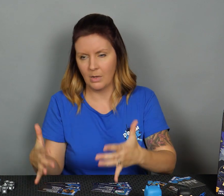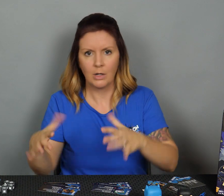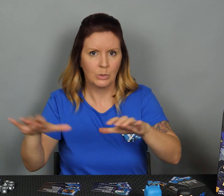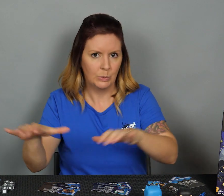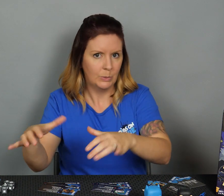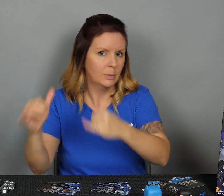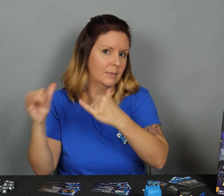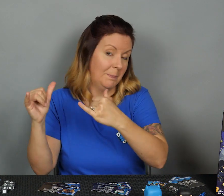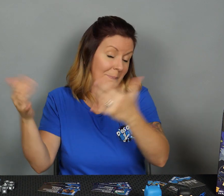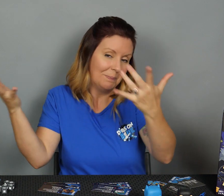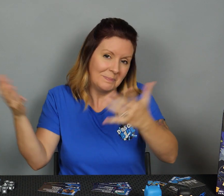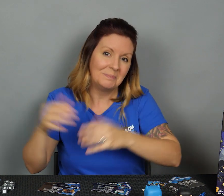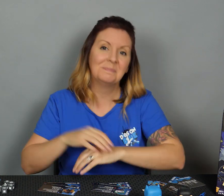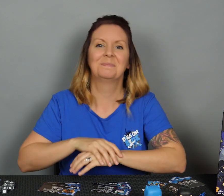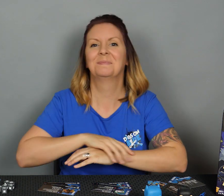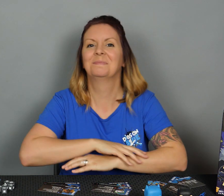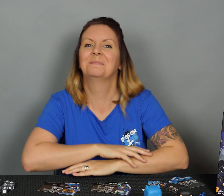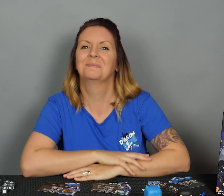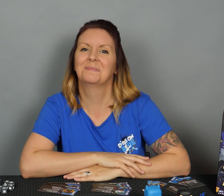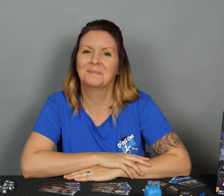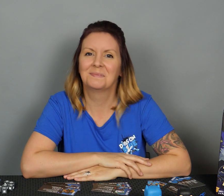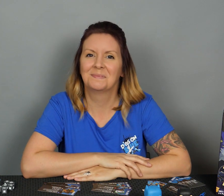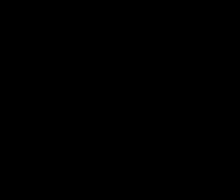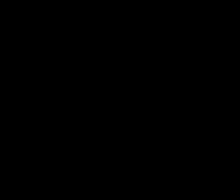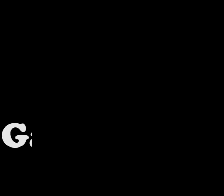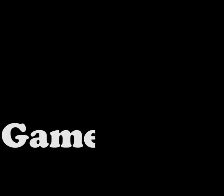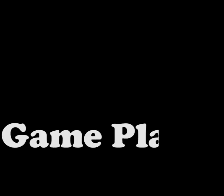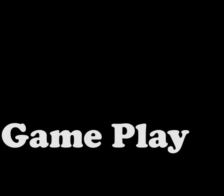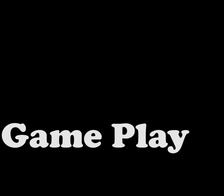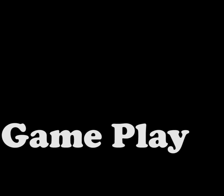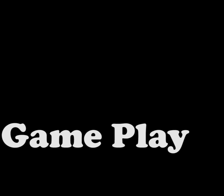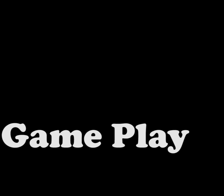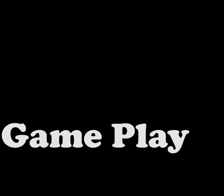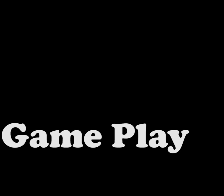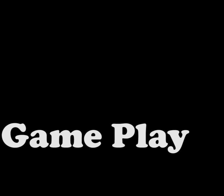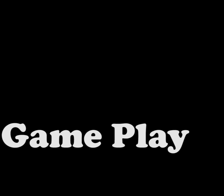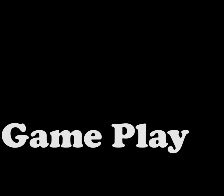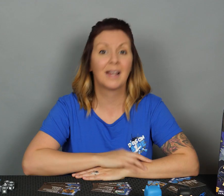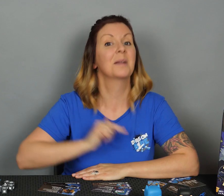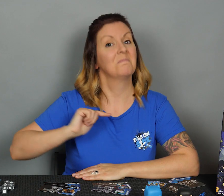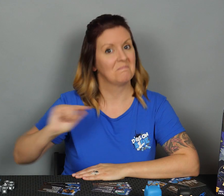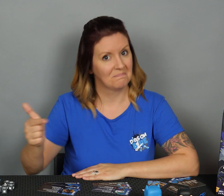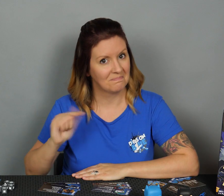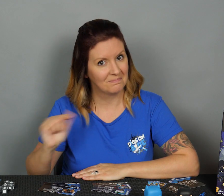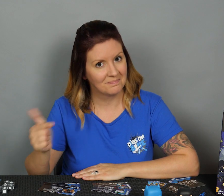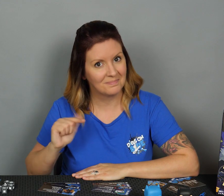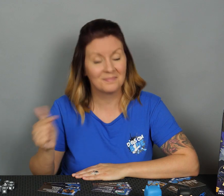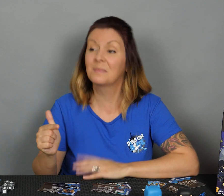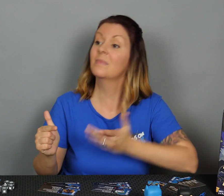The other players do the same.